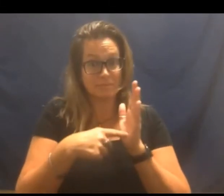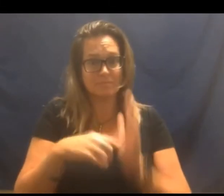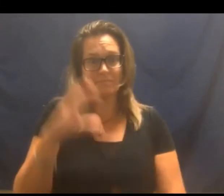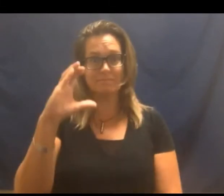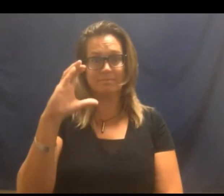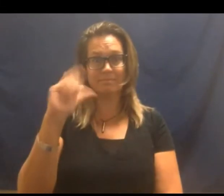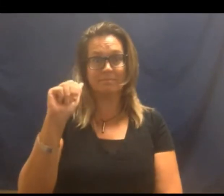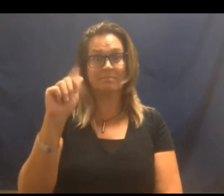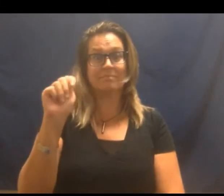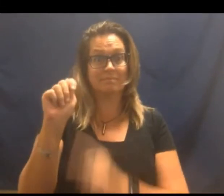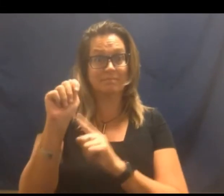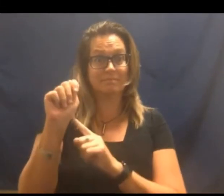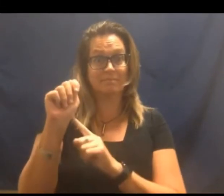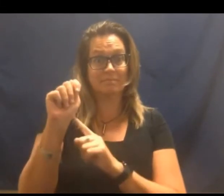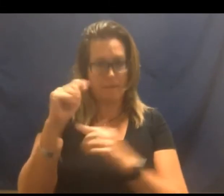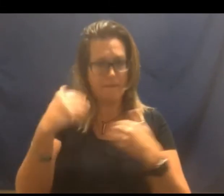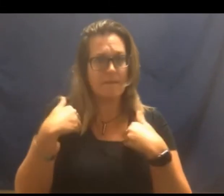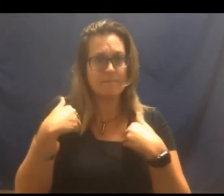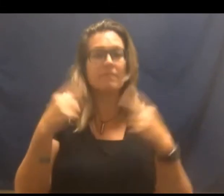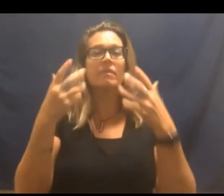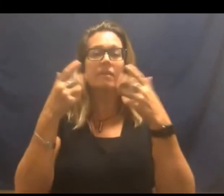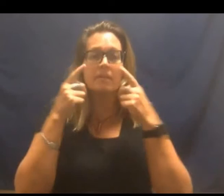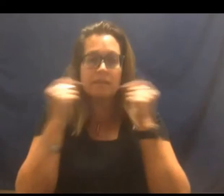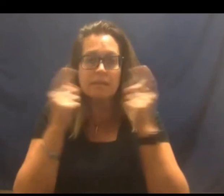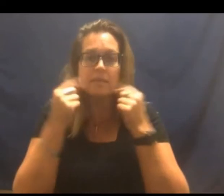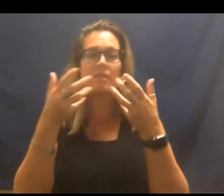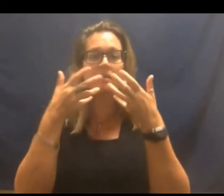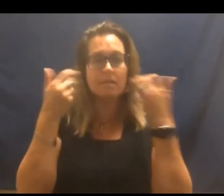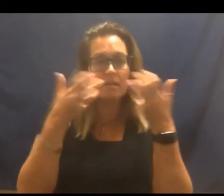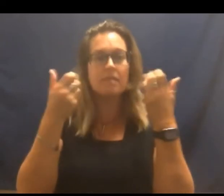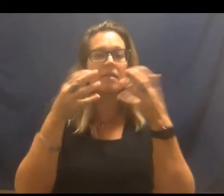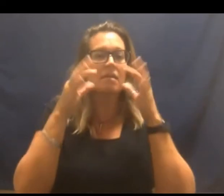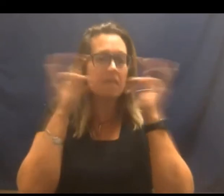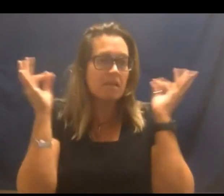So now when we're representing signs and gloss for example, CAT and these are some